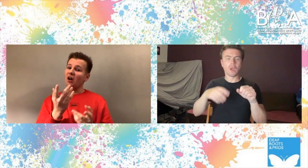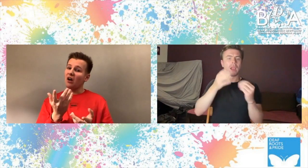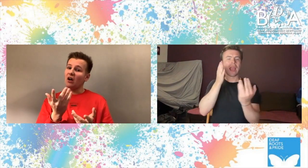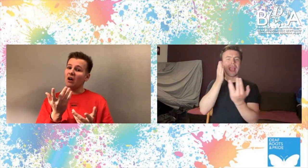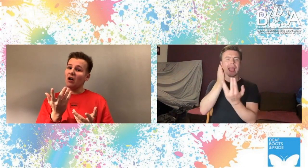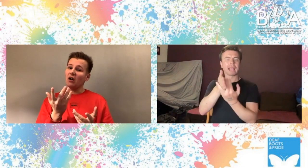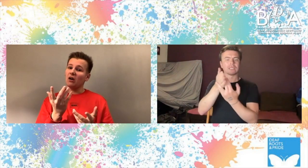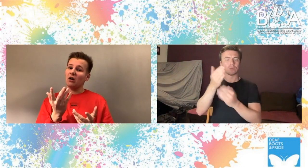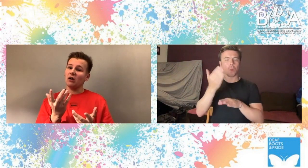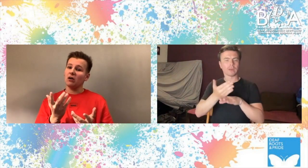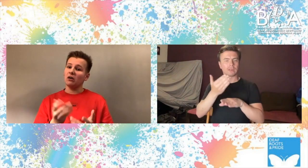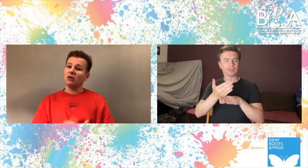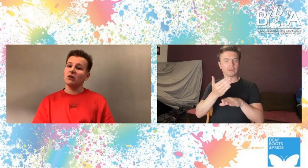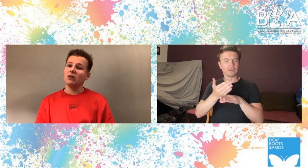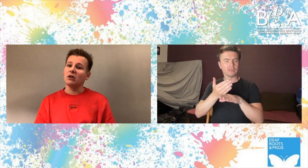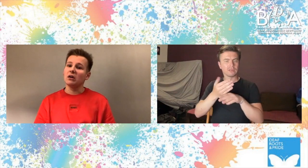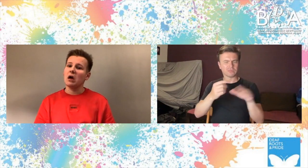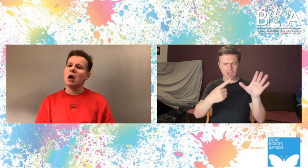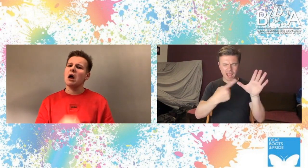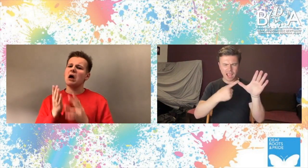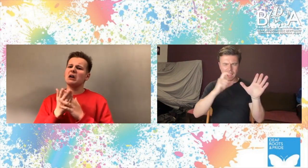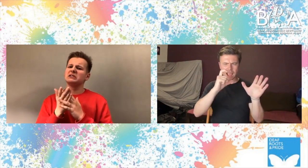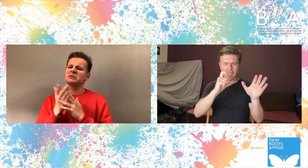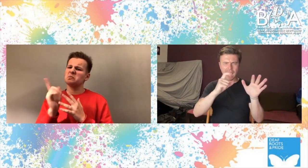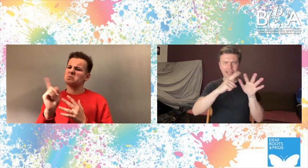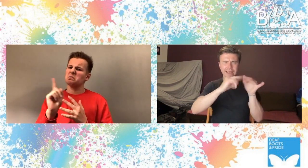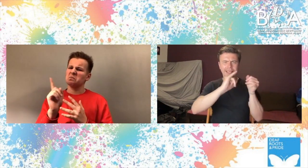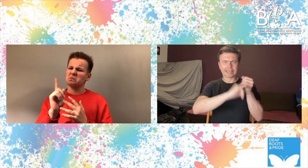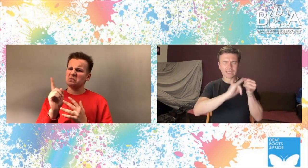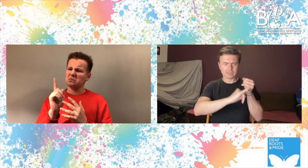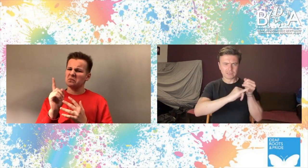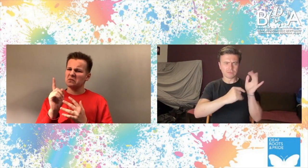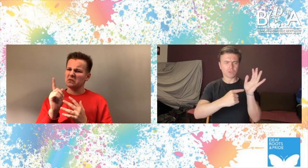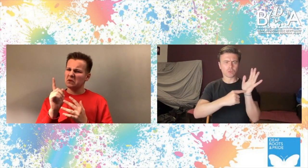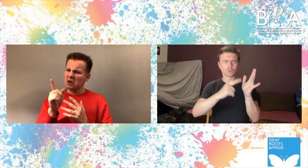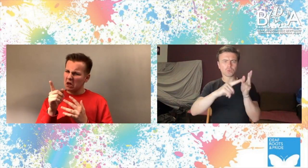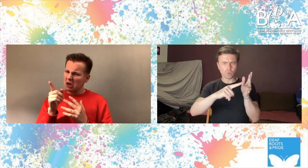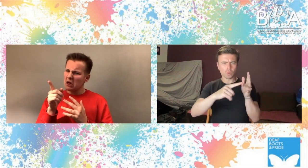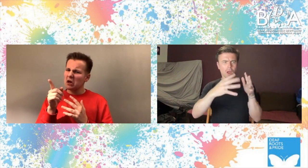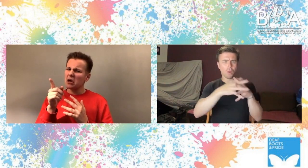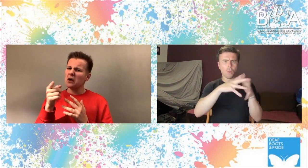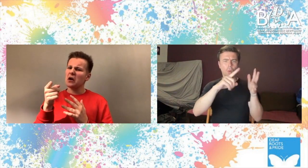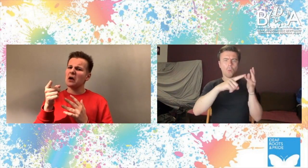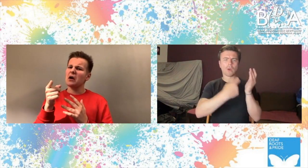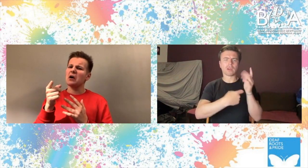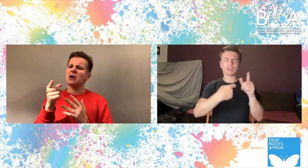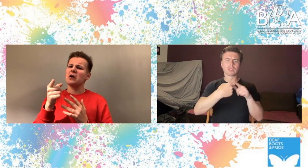Through Access to Work, ATW.